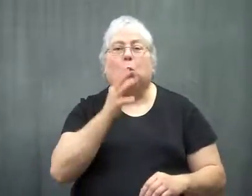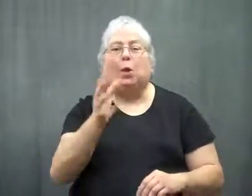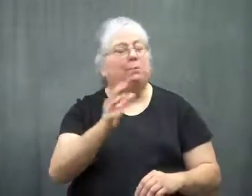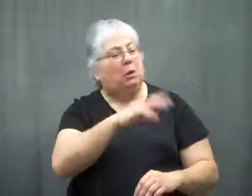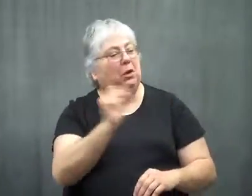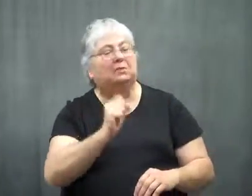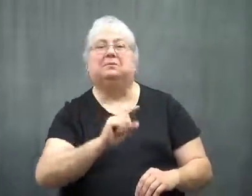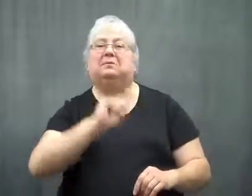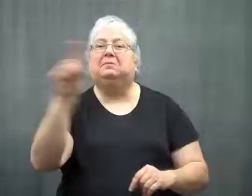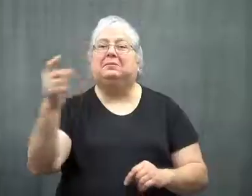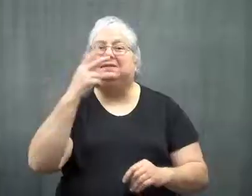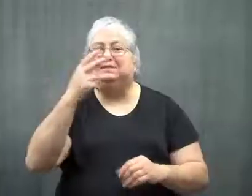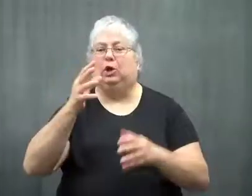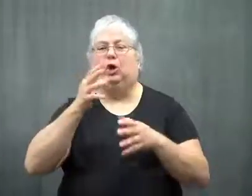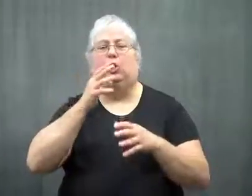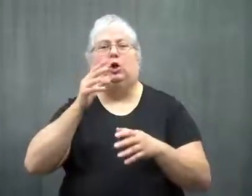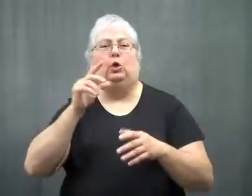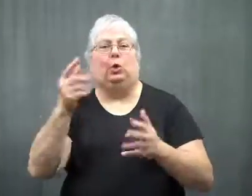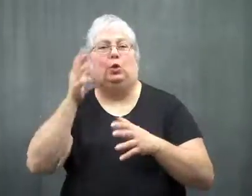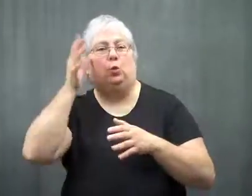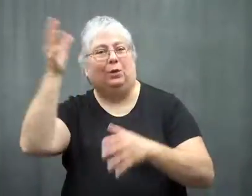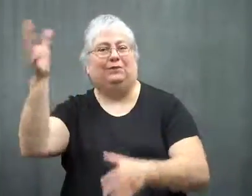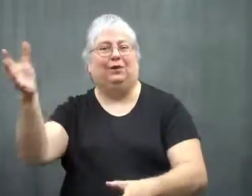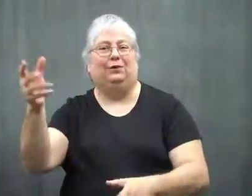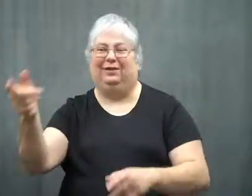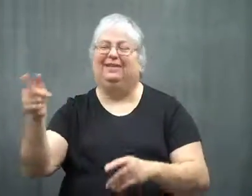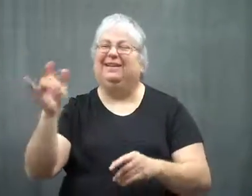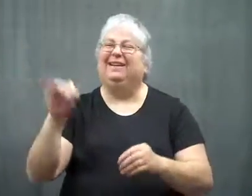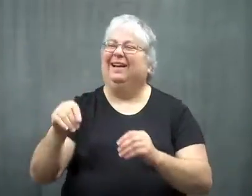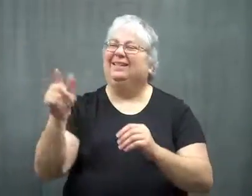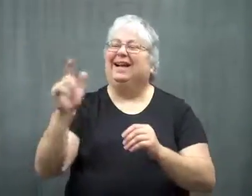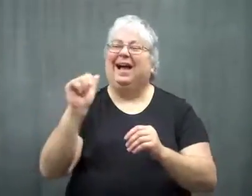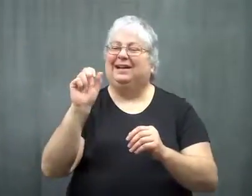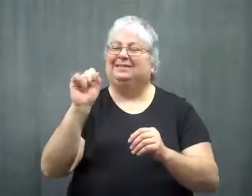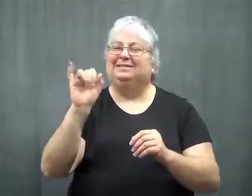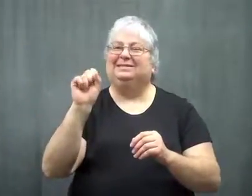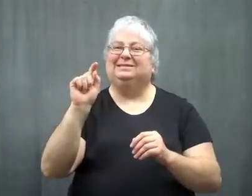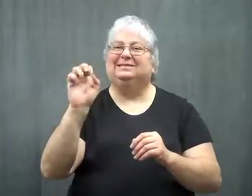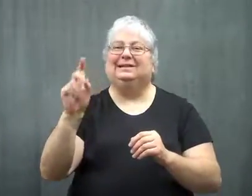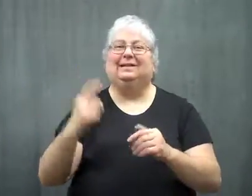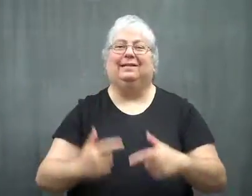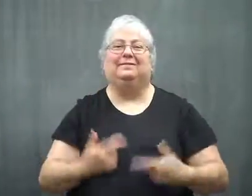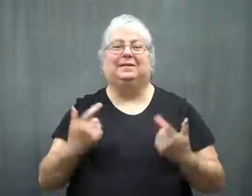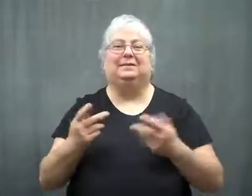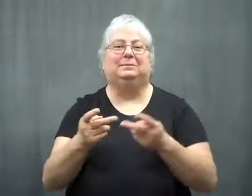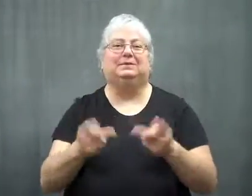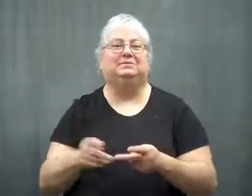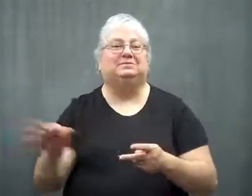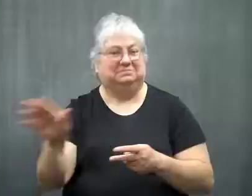Her grandmother had taken her to see her great grandfather at an assisted living facility.